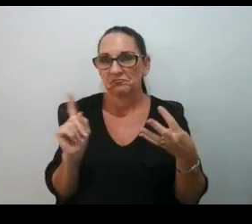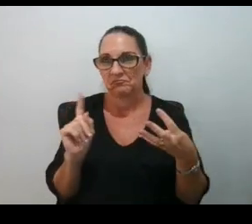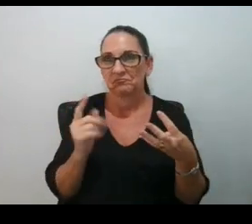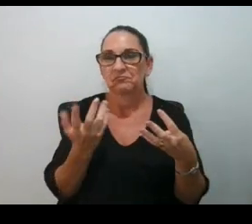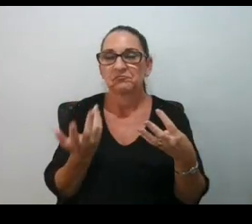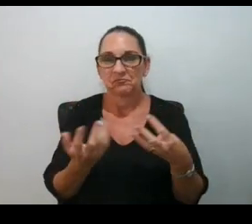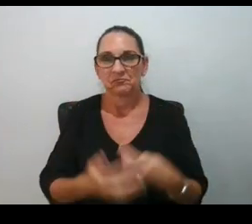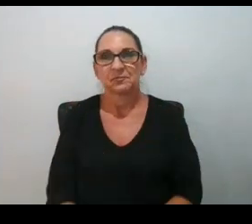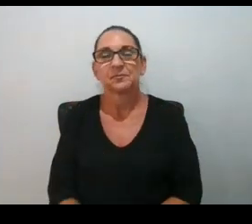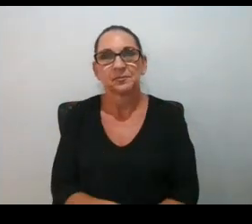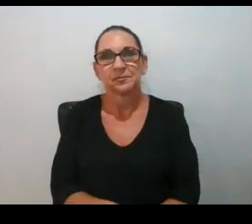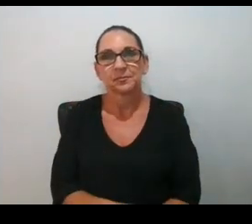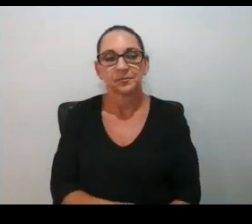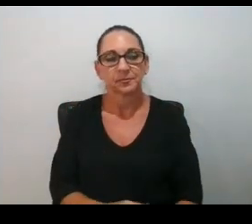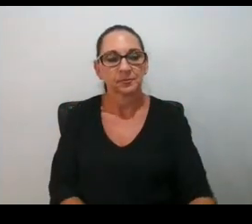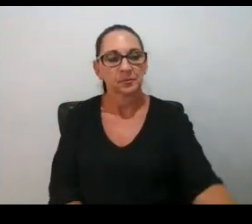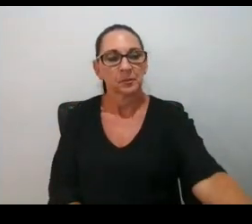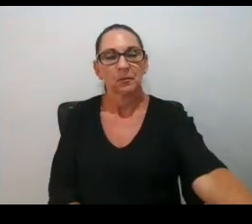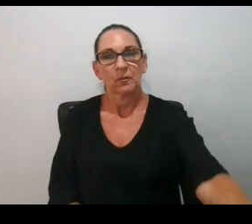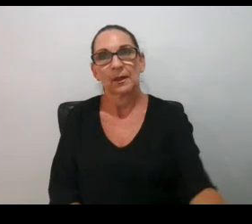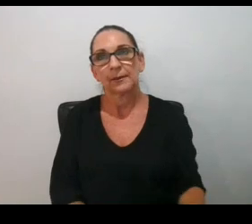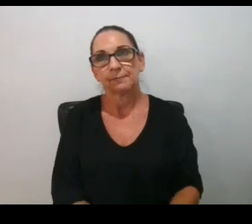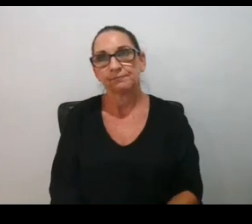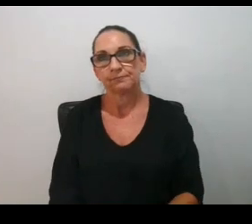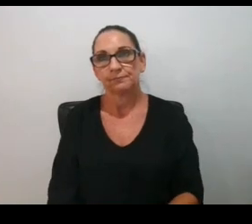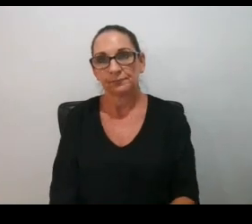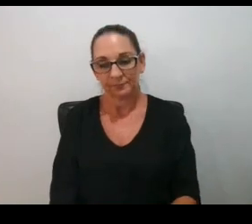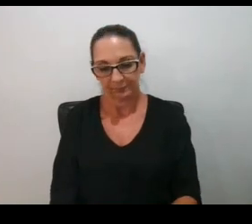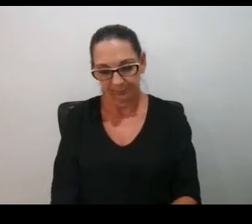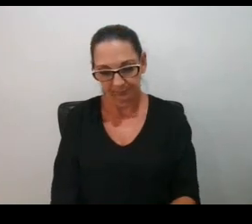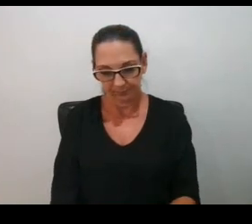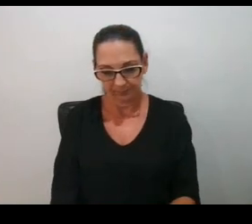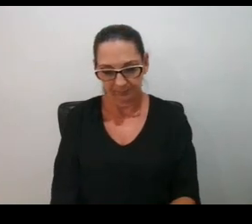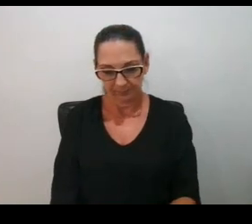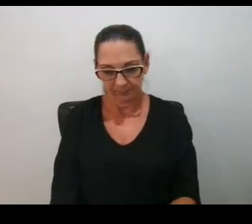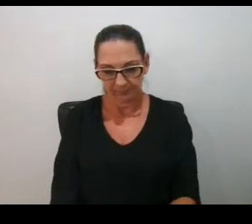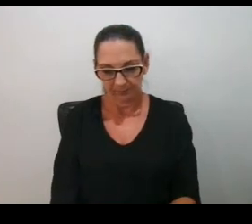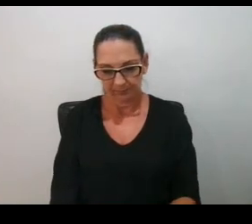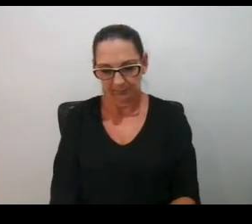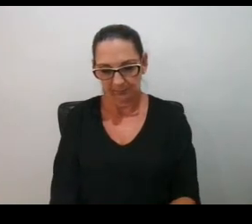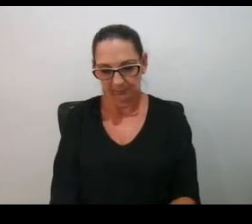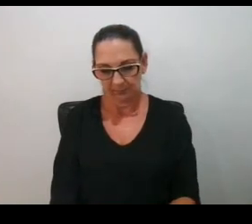Regional Queensland or outside of Queensland so I'll just give you about five or ten seconds